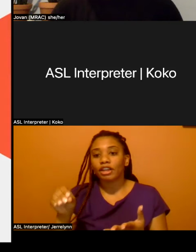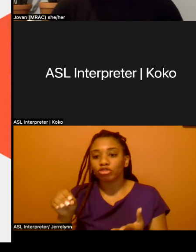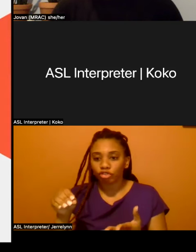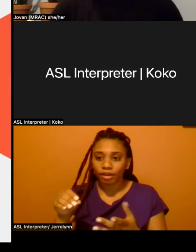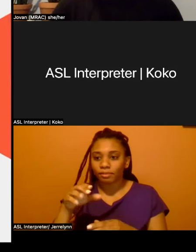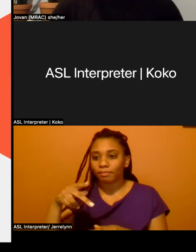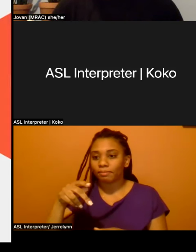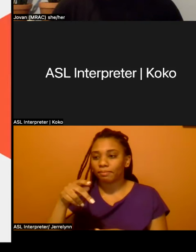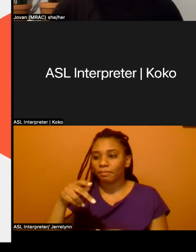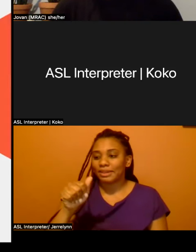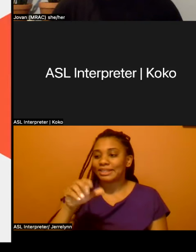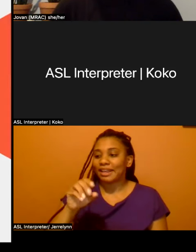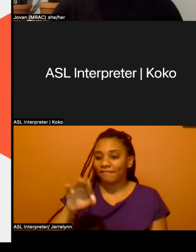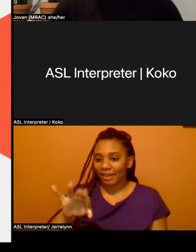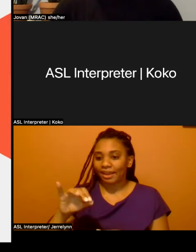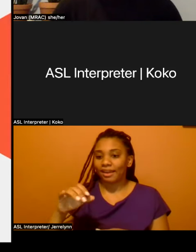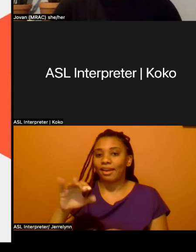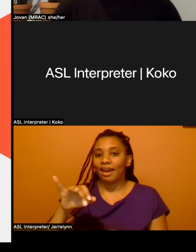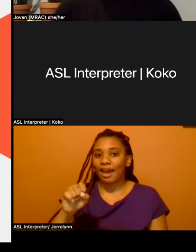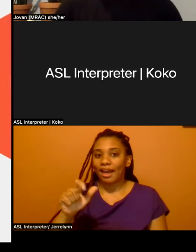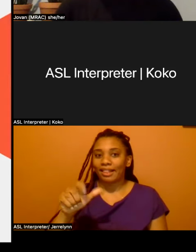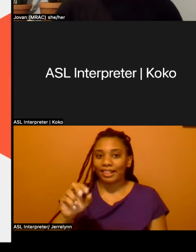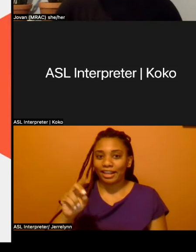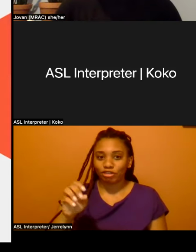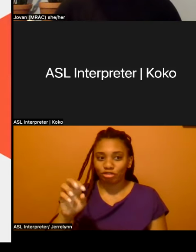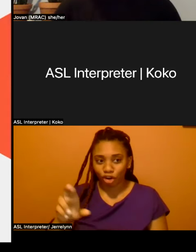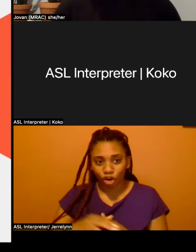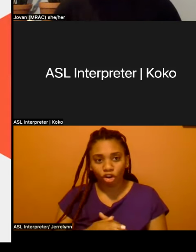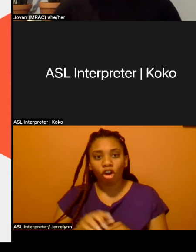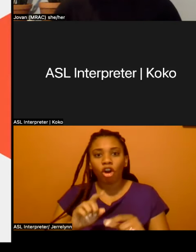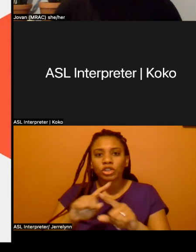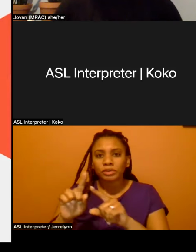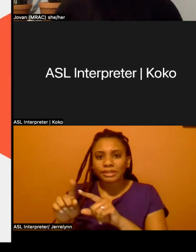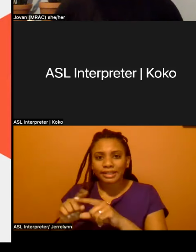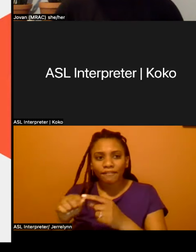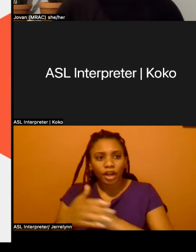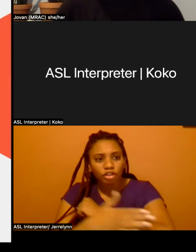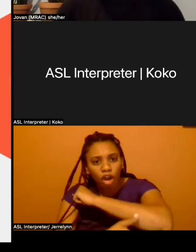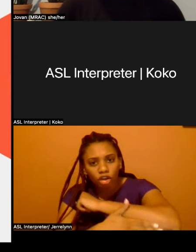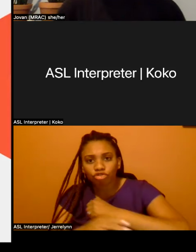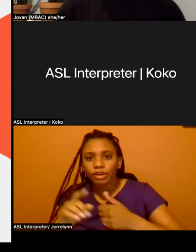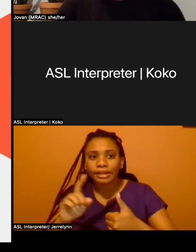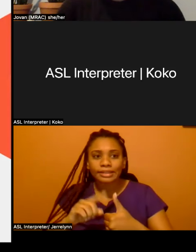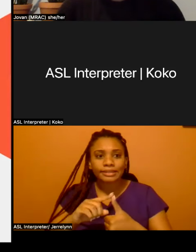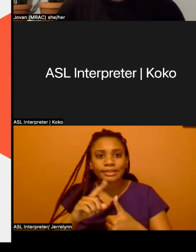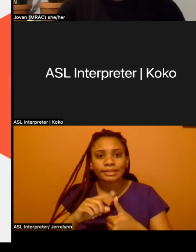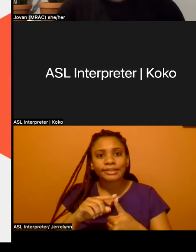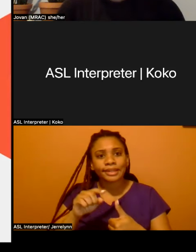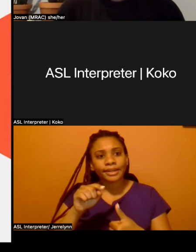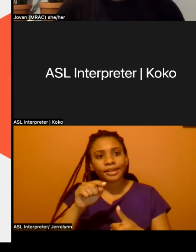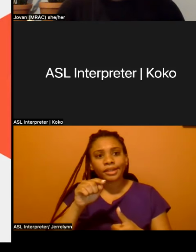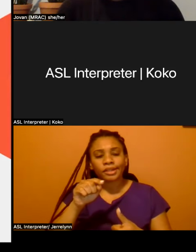This region includes Anoka, Carver, Dakota, Hennepin, Ramsey, Scott, and Washington counties.